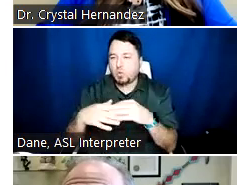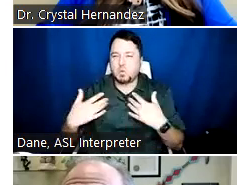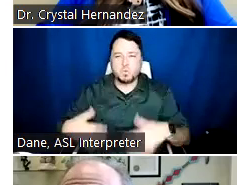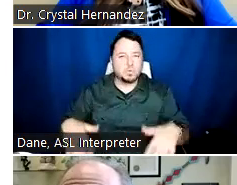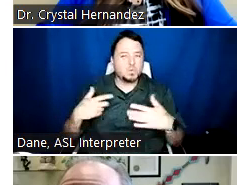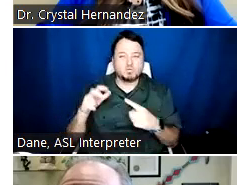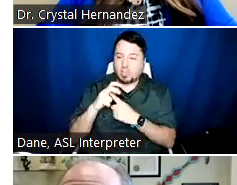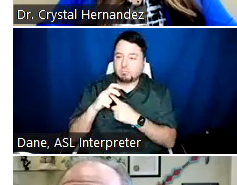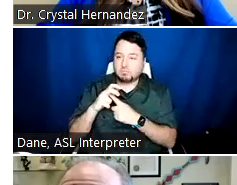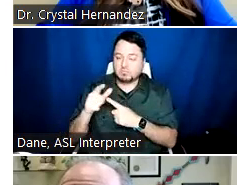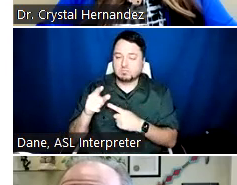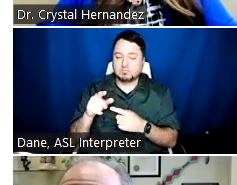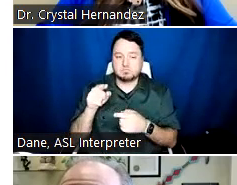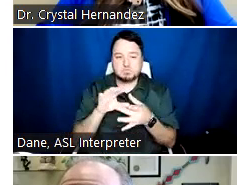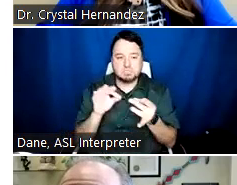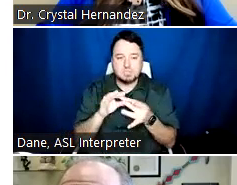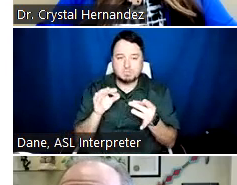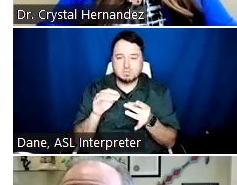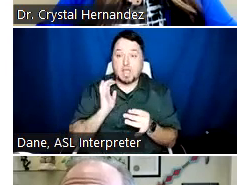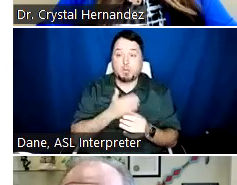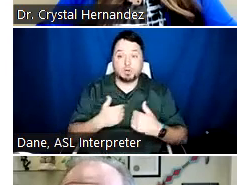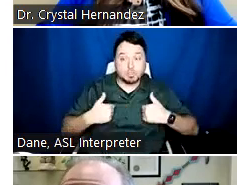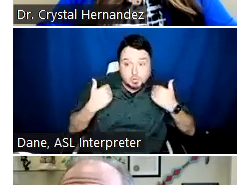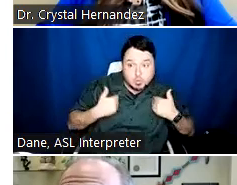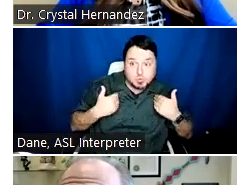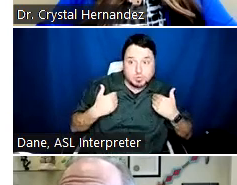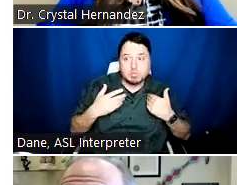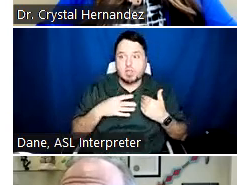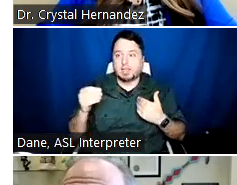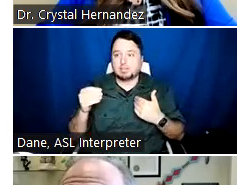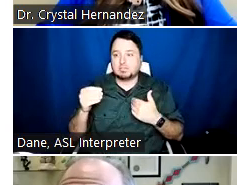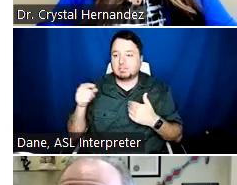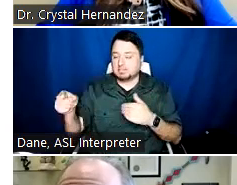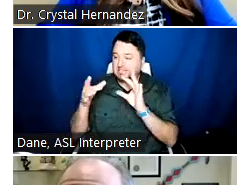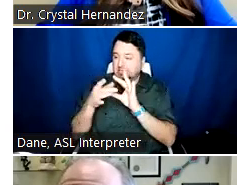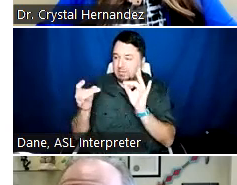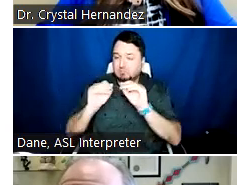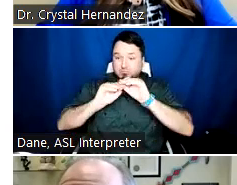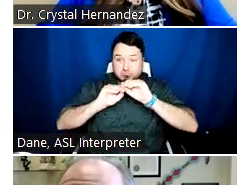respect to our use and dissemination of this message across Indian country today.